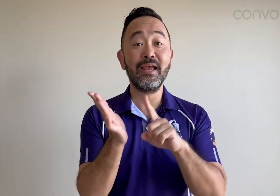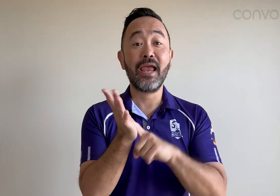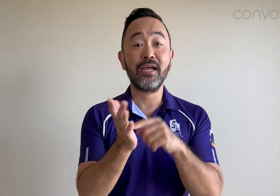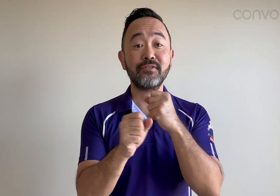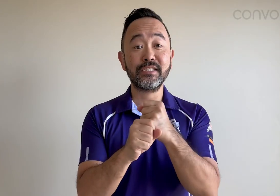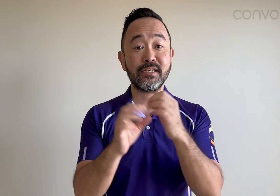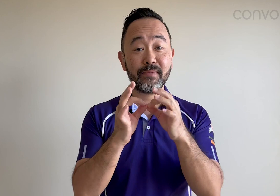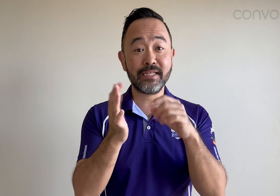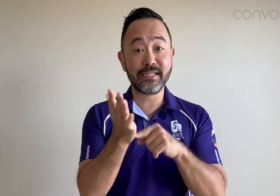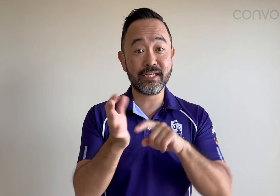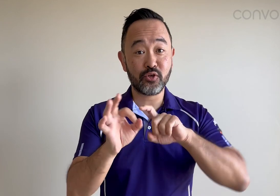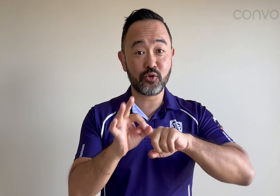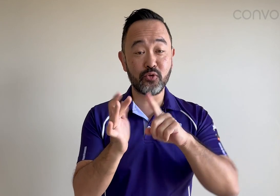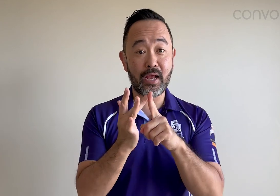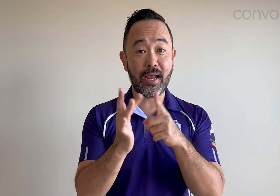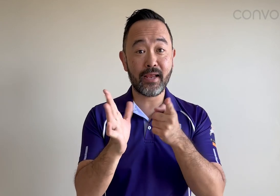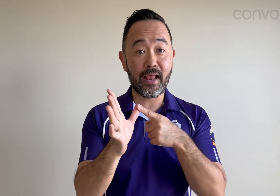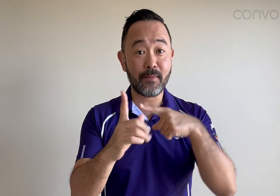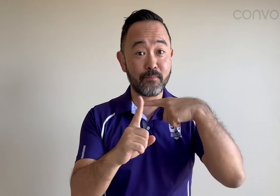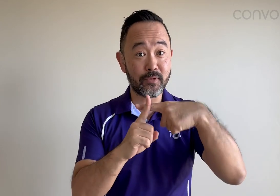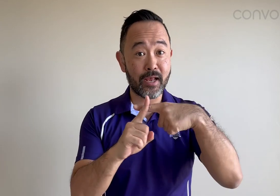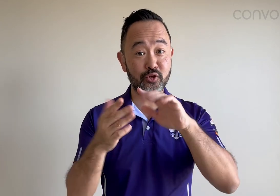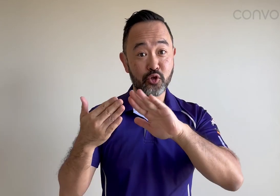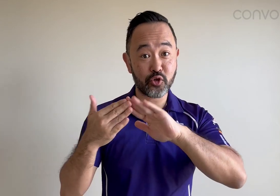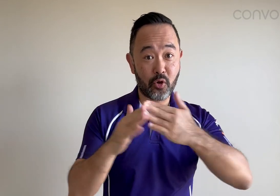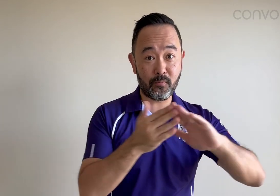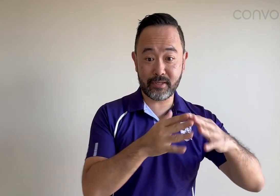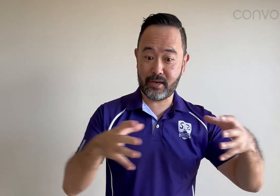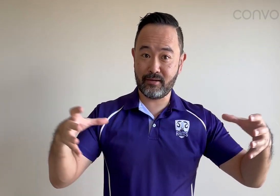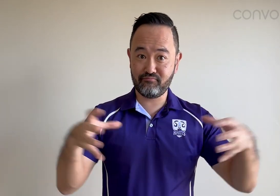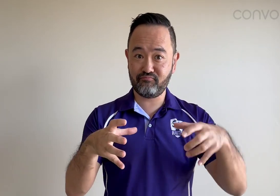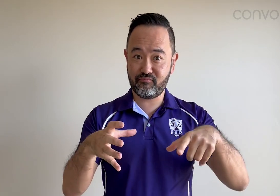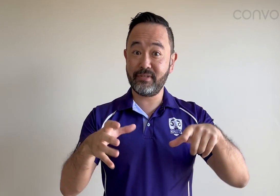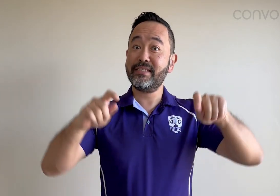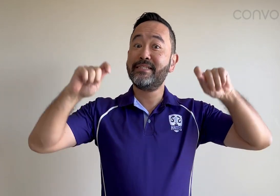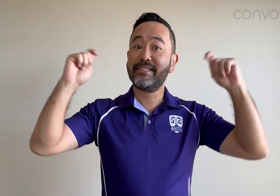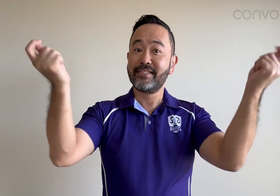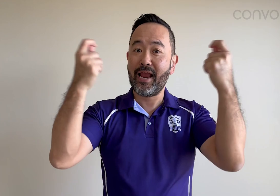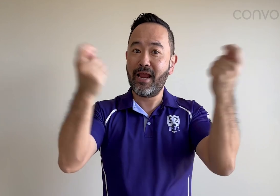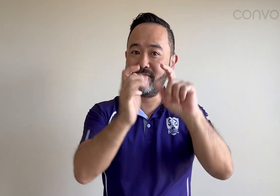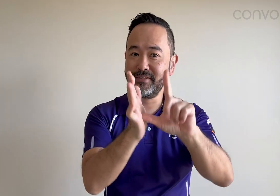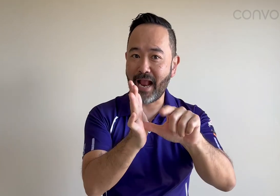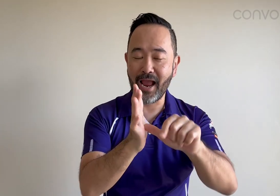and a time to celebrate the LGBTQIA+ community!